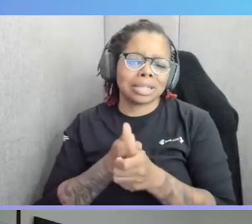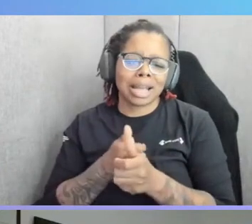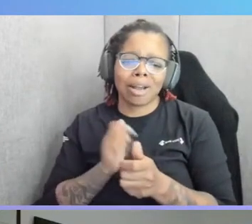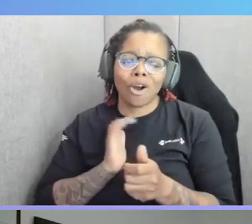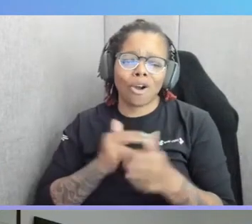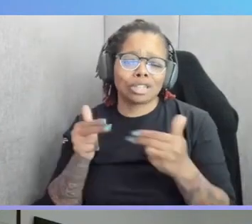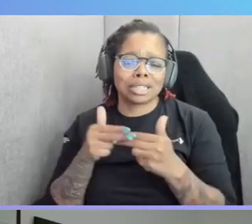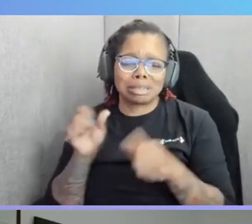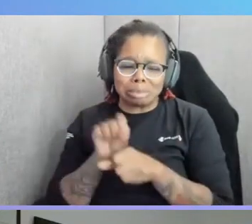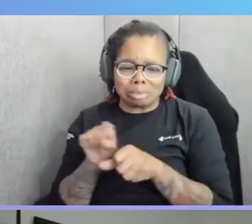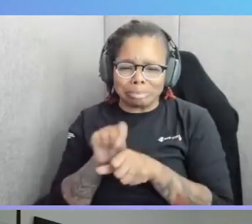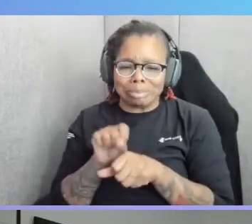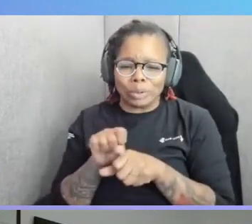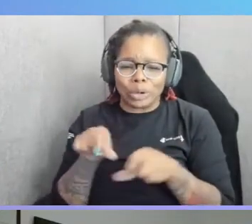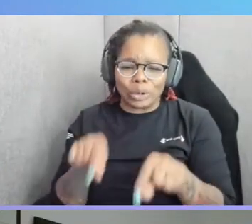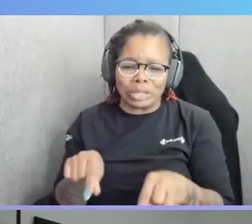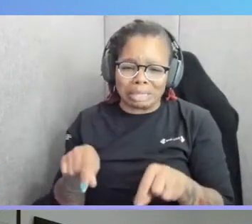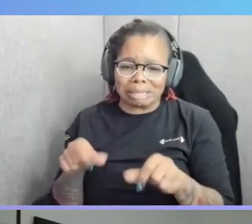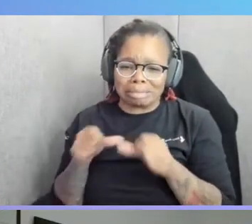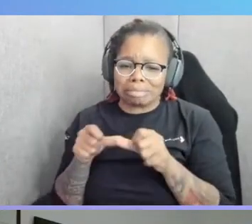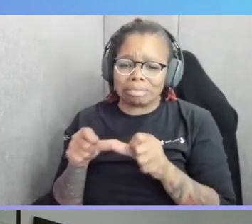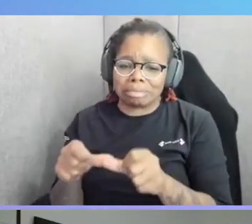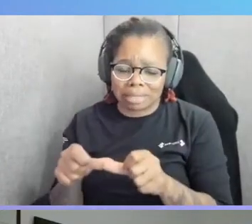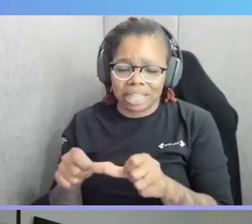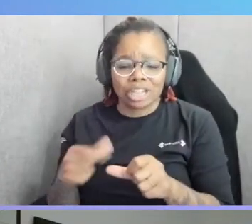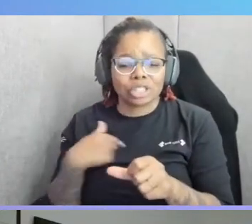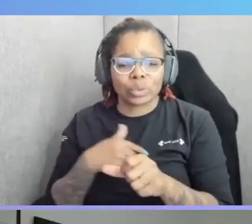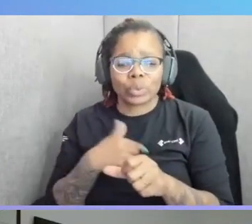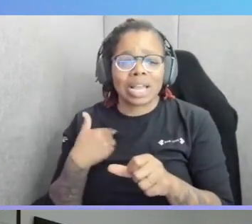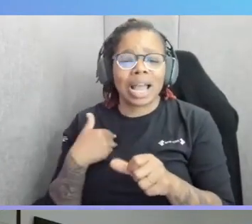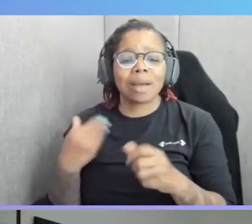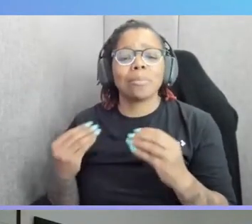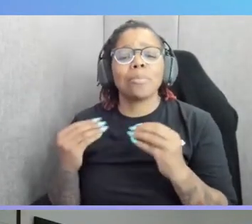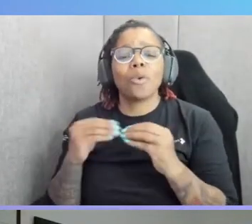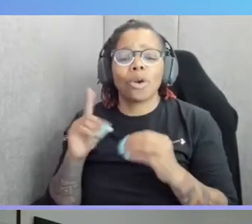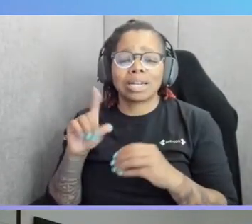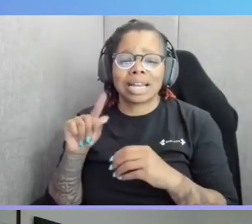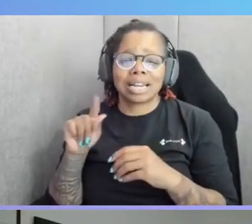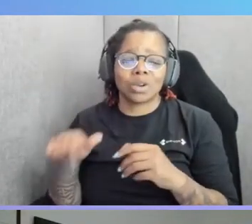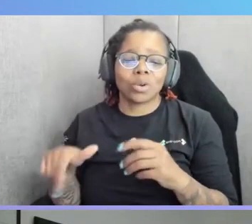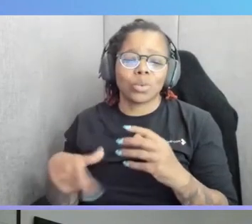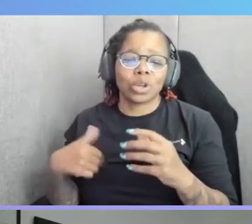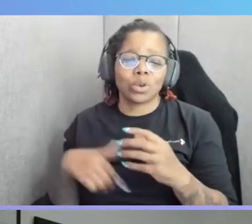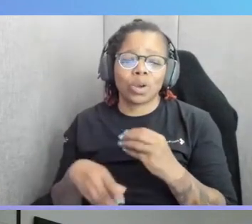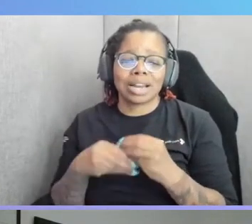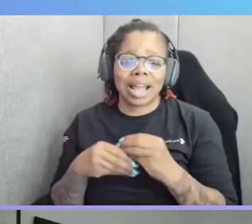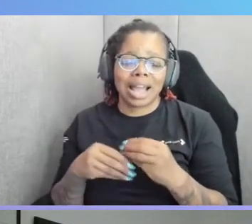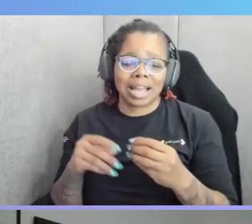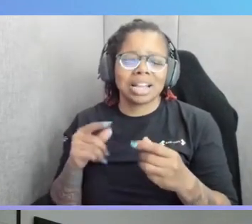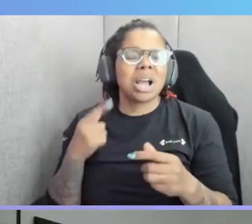pretty consistently. And so had more data that we wanted to bring to the conference. But we will have to send updated slides